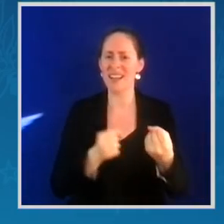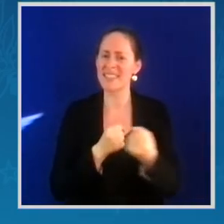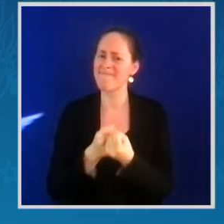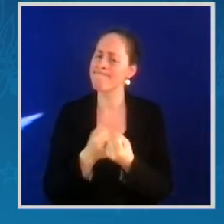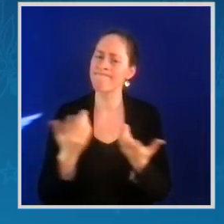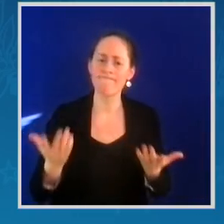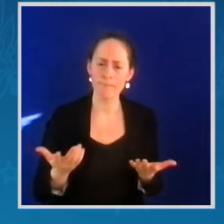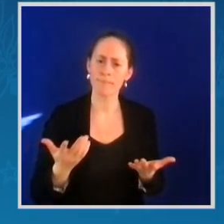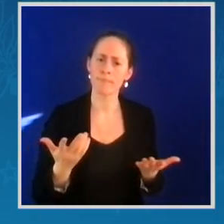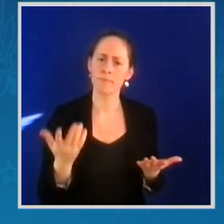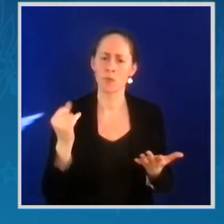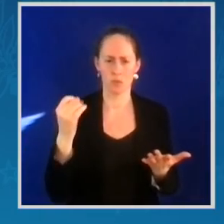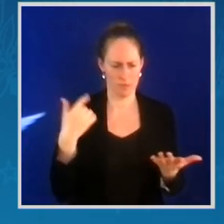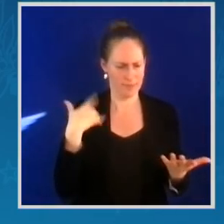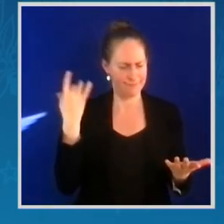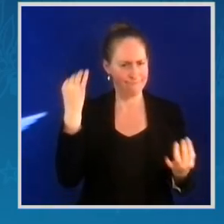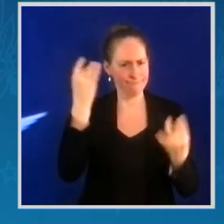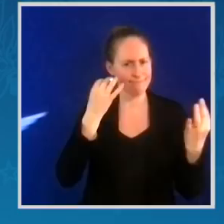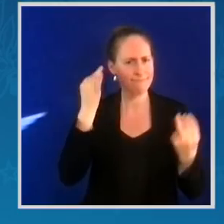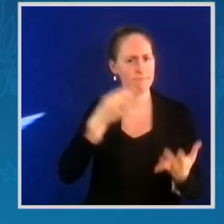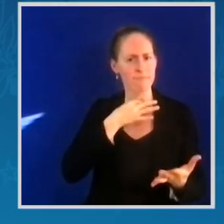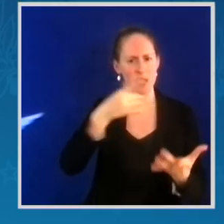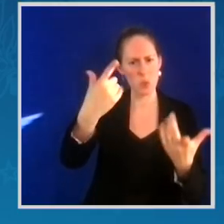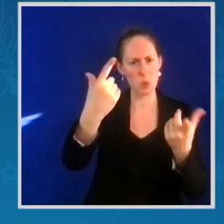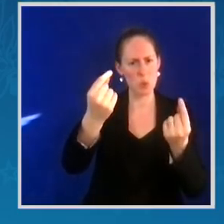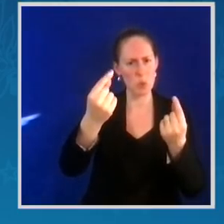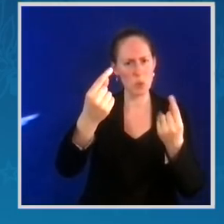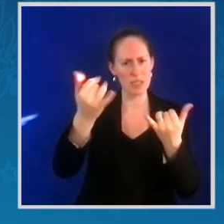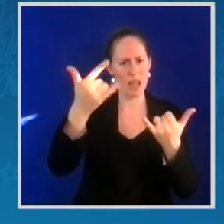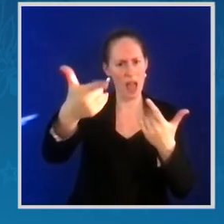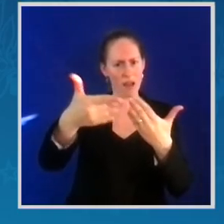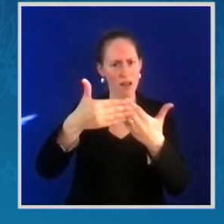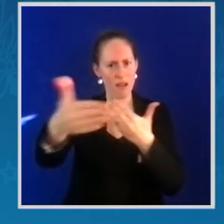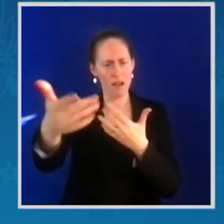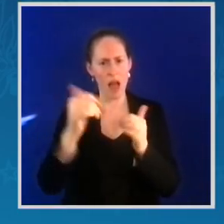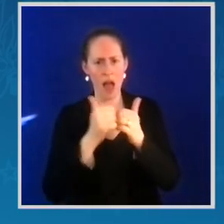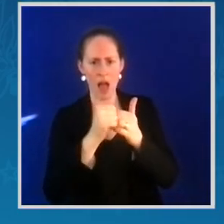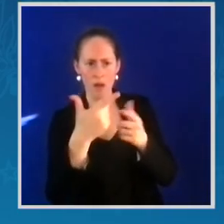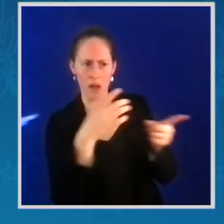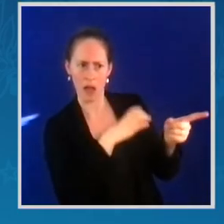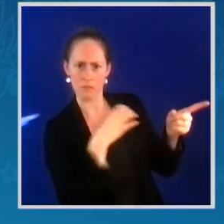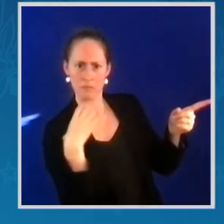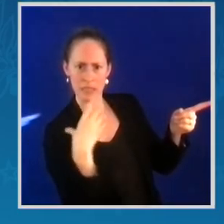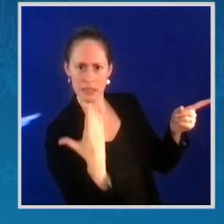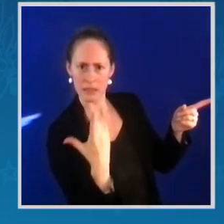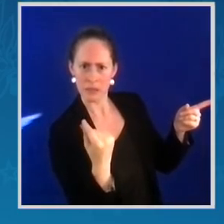on voting rights in Congress? And is it time for you to perhaps look outside of Congress for progress on that issue?